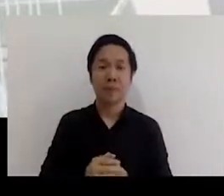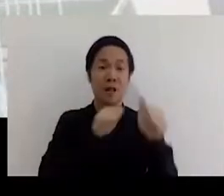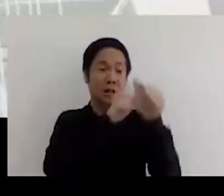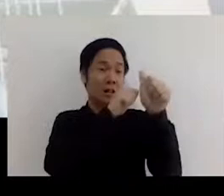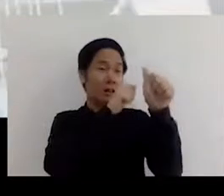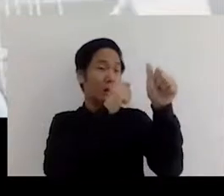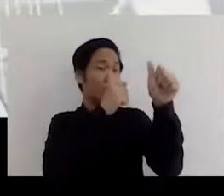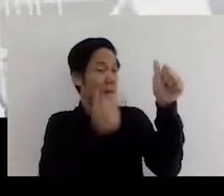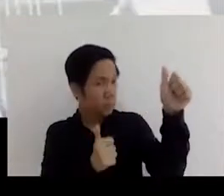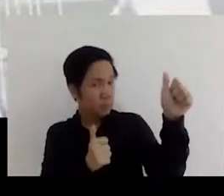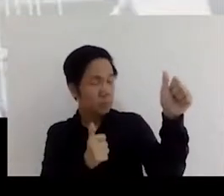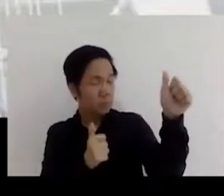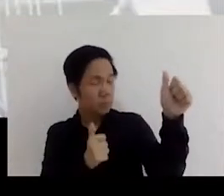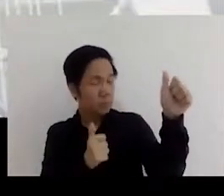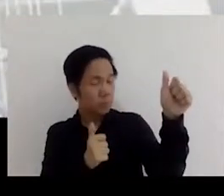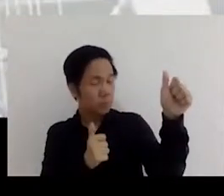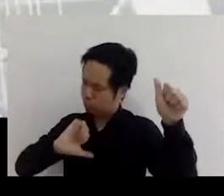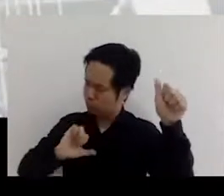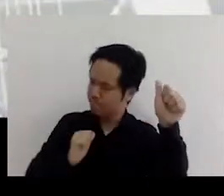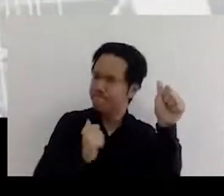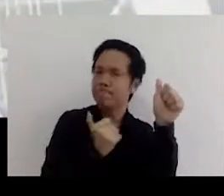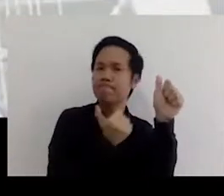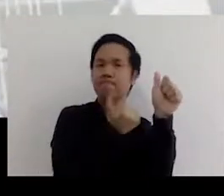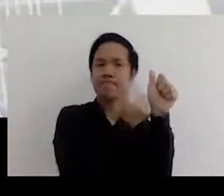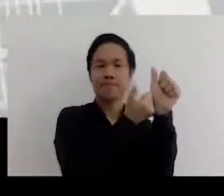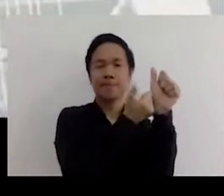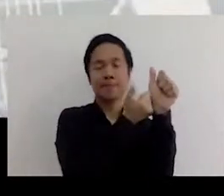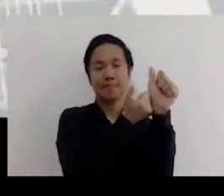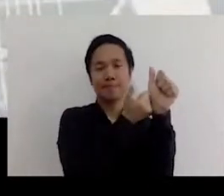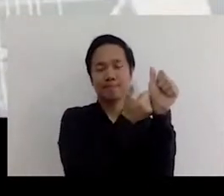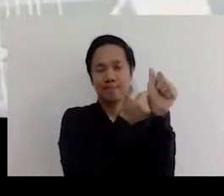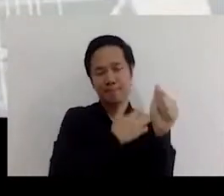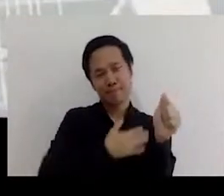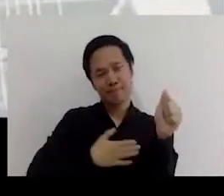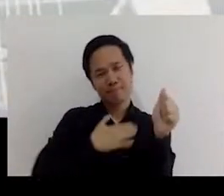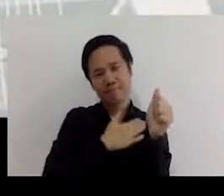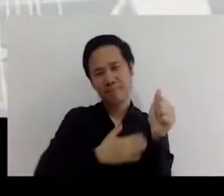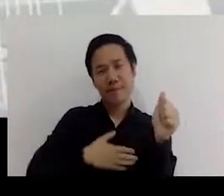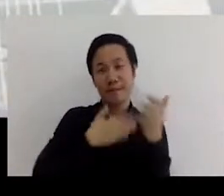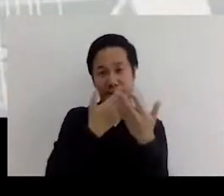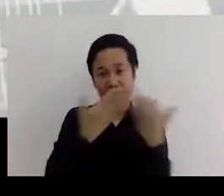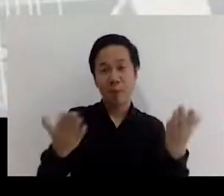So, if I could turn over to the colleagues for the short video.